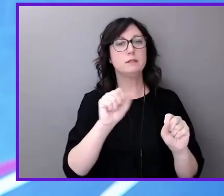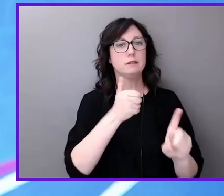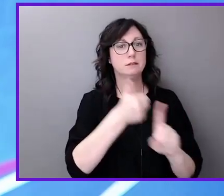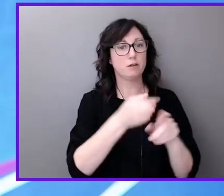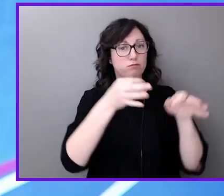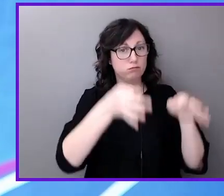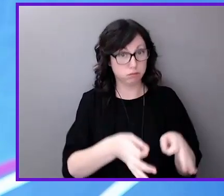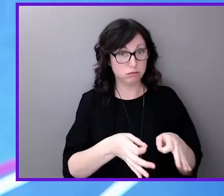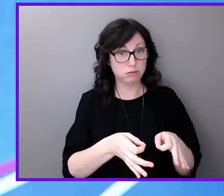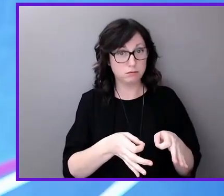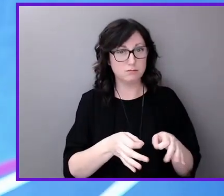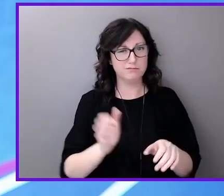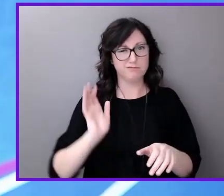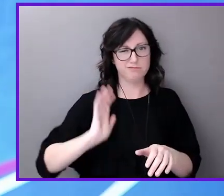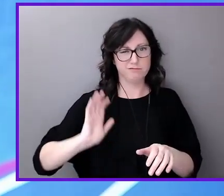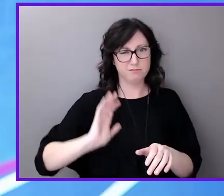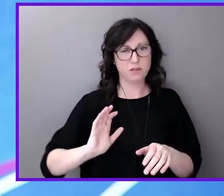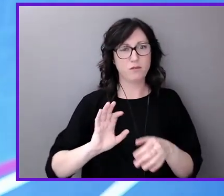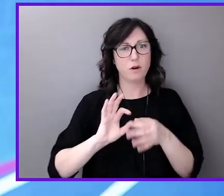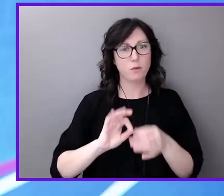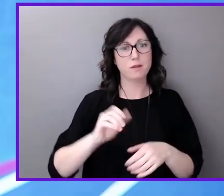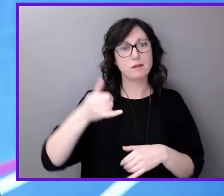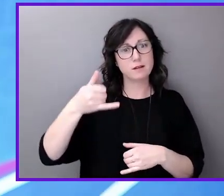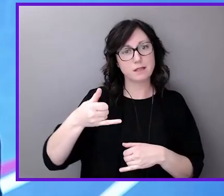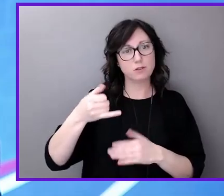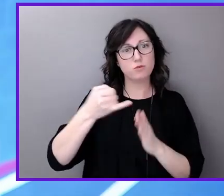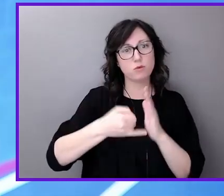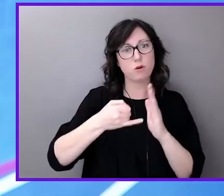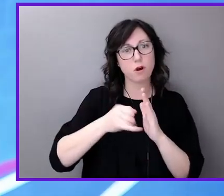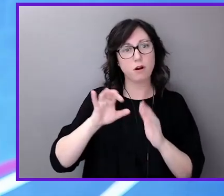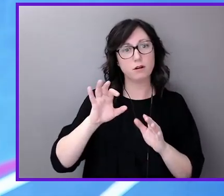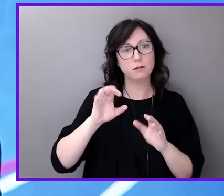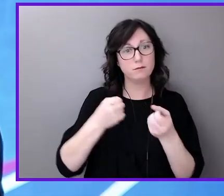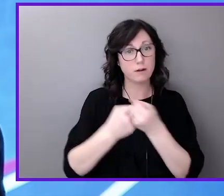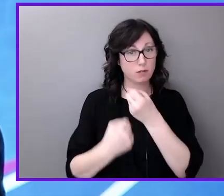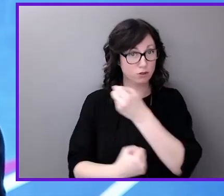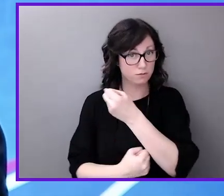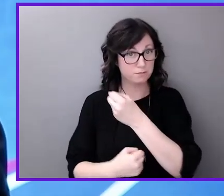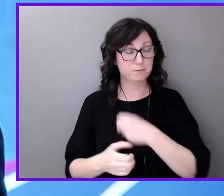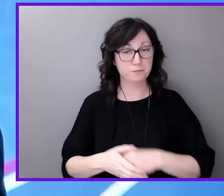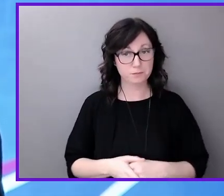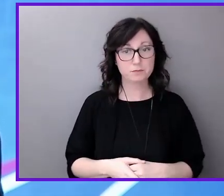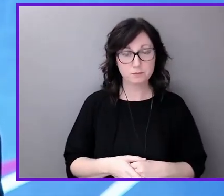the one we mentioned with the Inuit Art Foundation that is being rolled out.